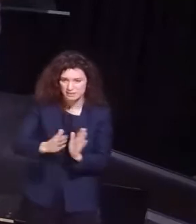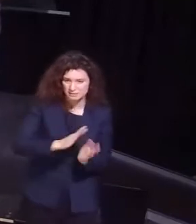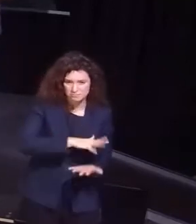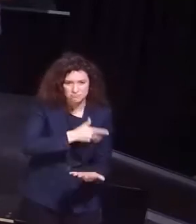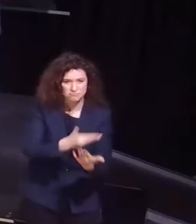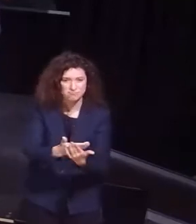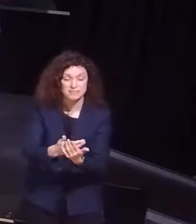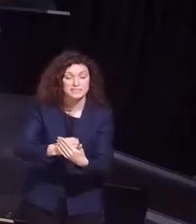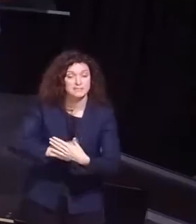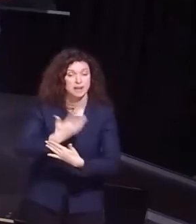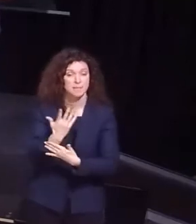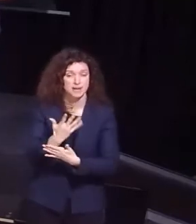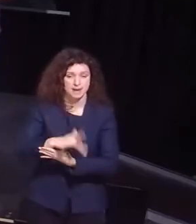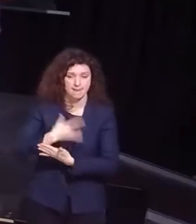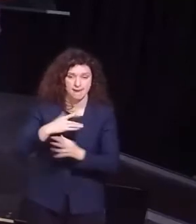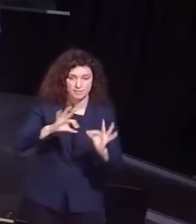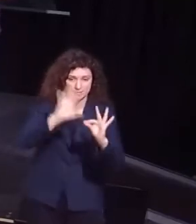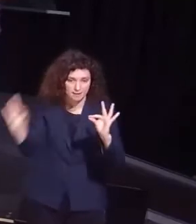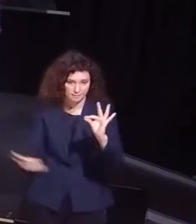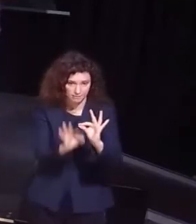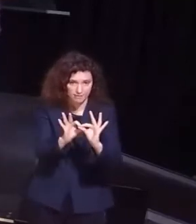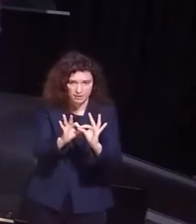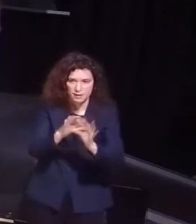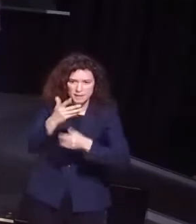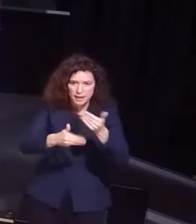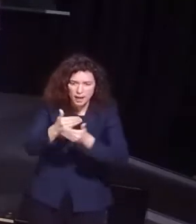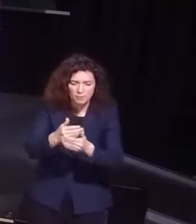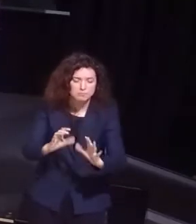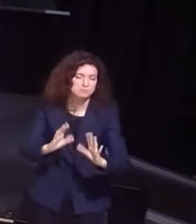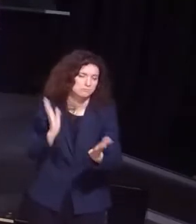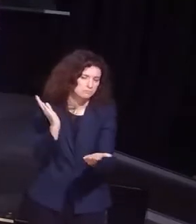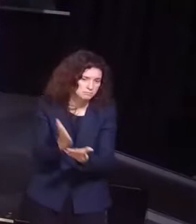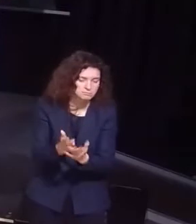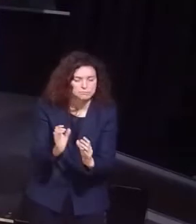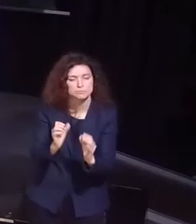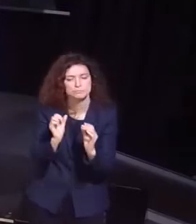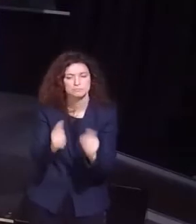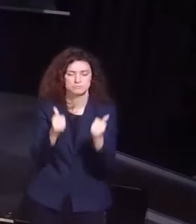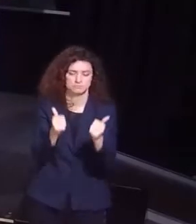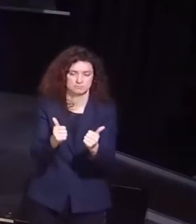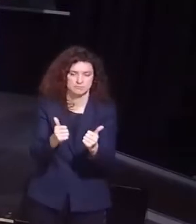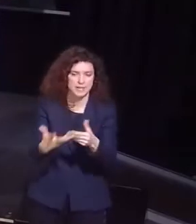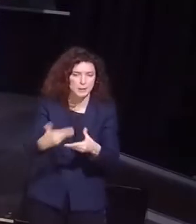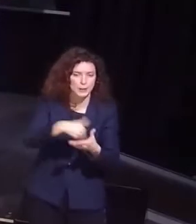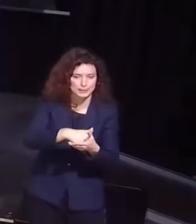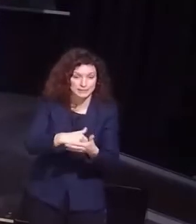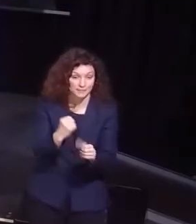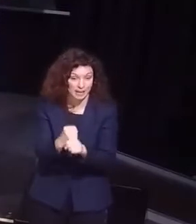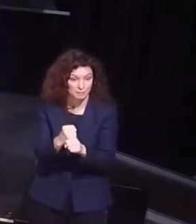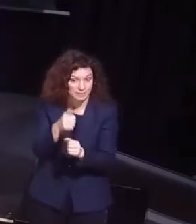to make a truly great inclusive gaming experience. So...